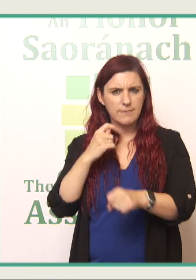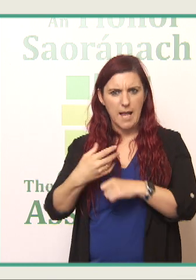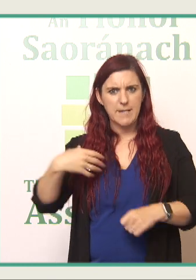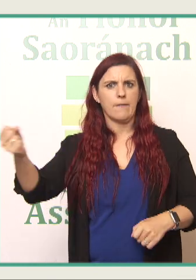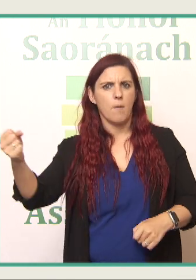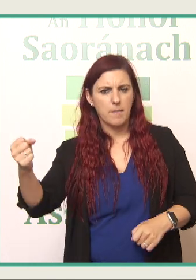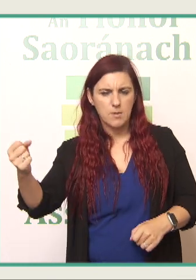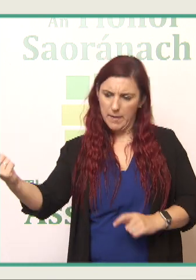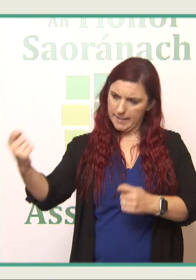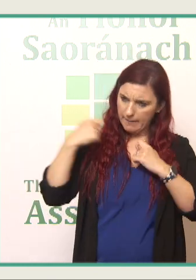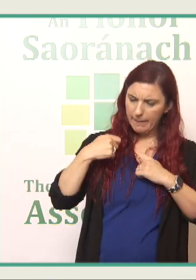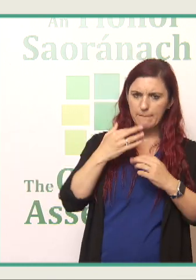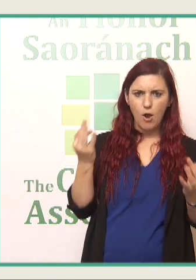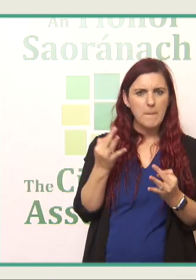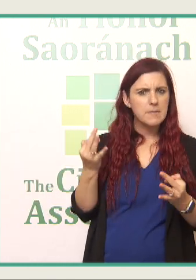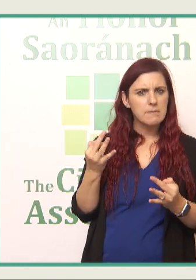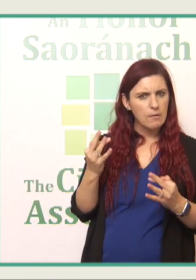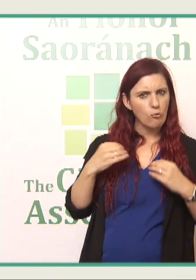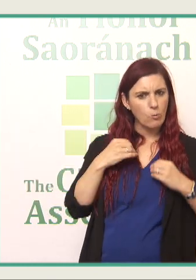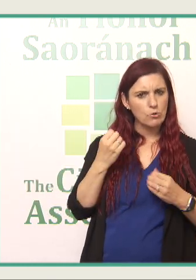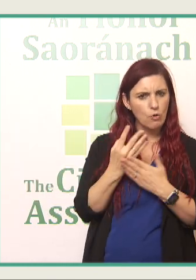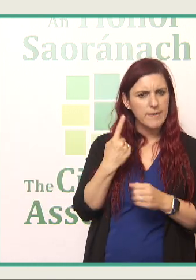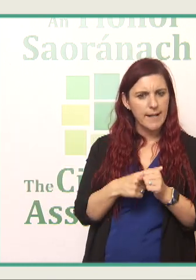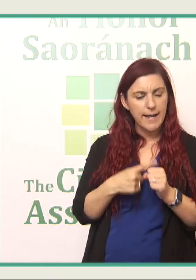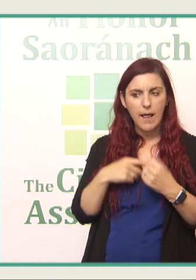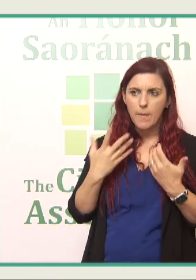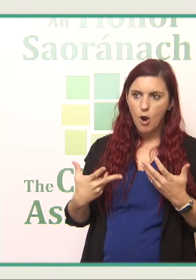back their story and they felt that they're now part of the story and part of the solution